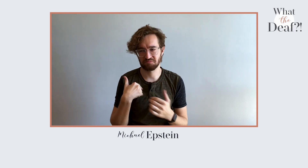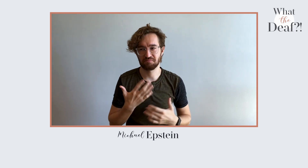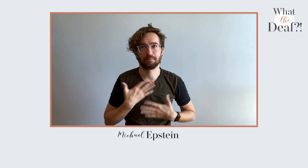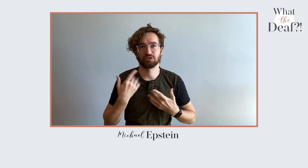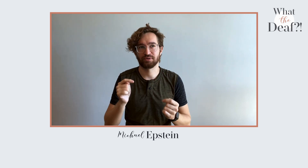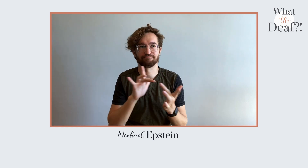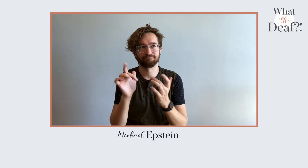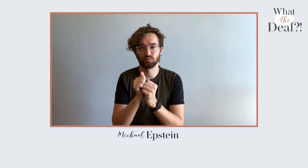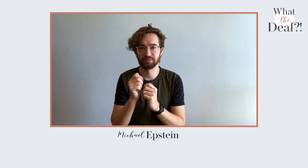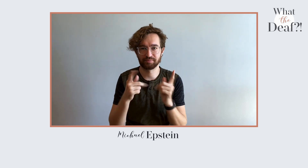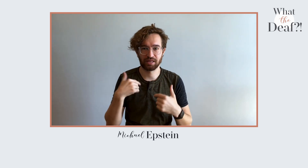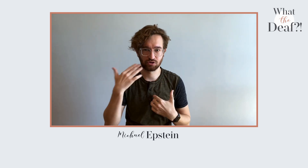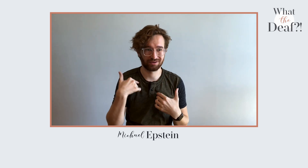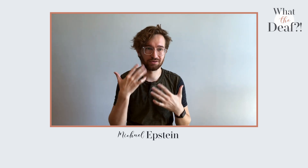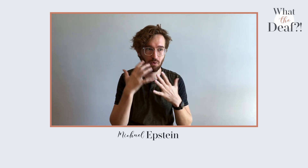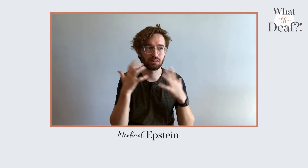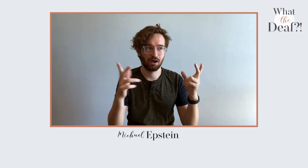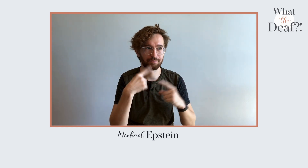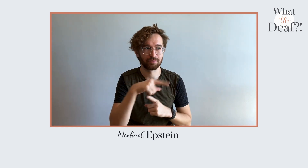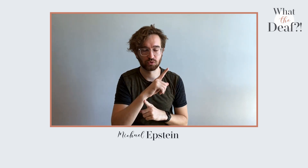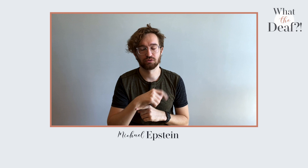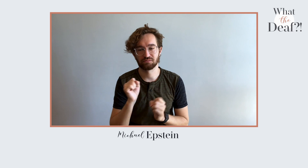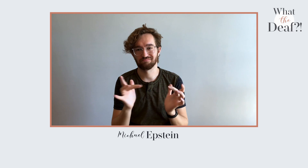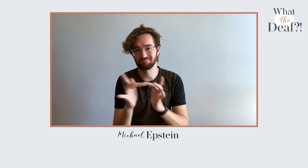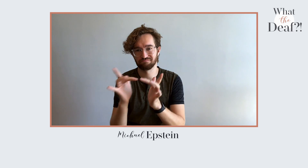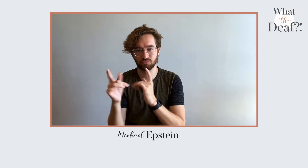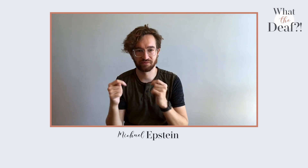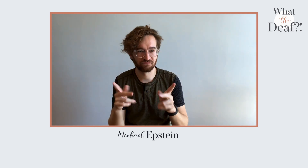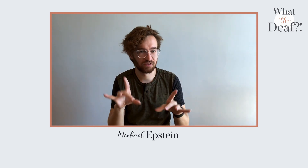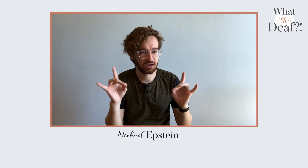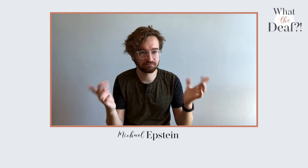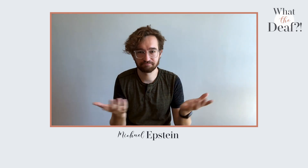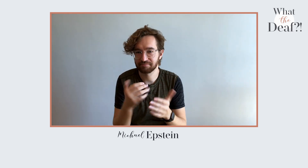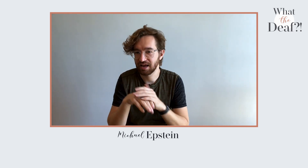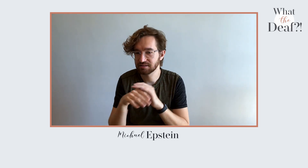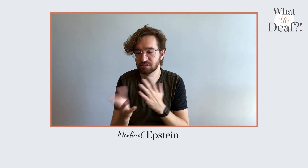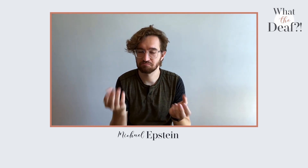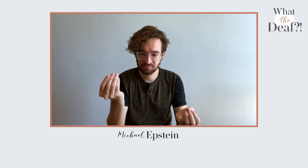I am happy to talk with anyone who would like to reach out. So let me know.